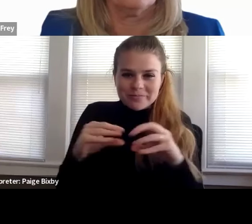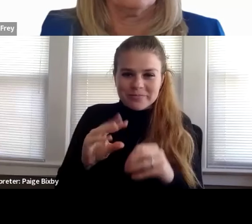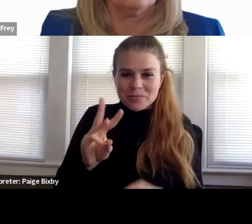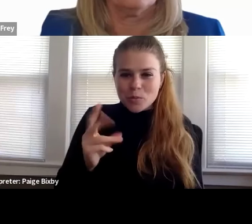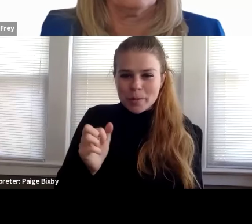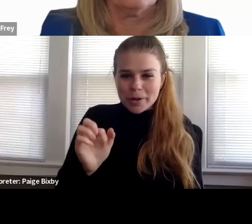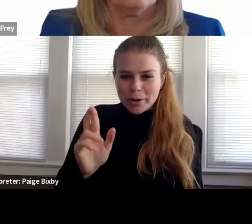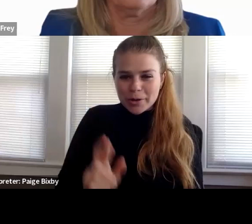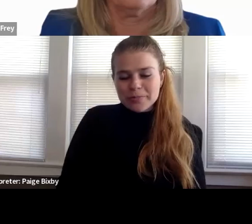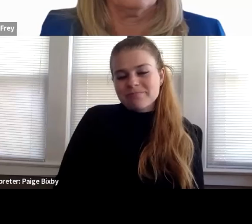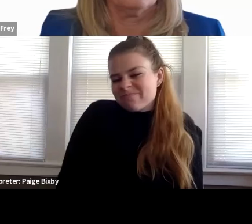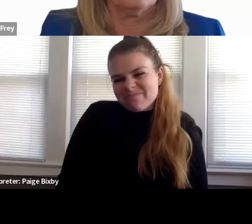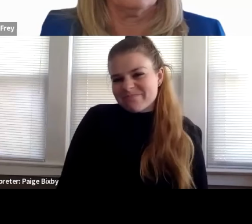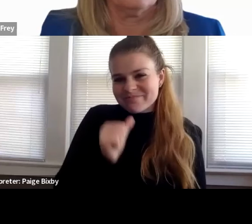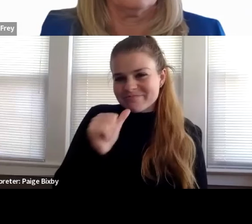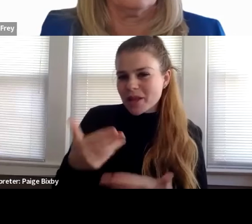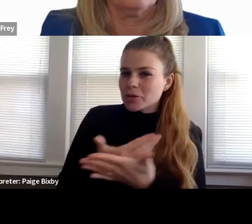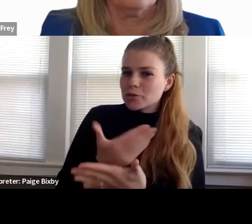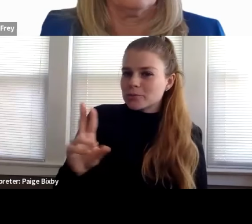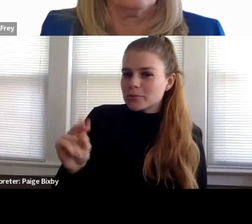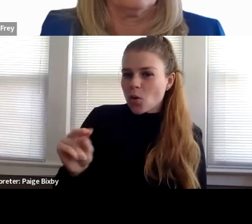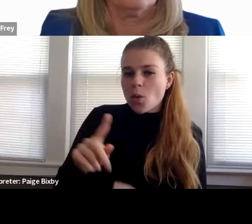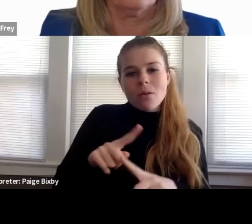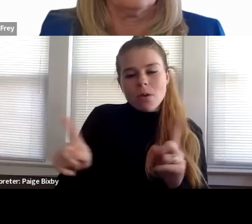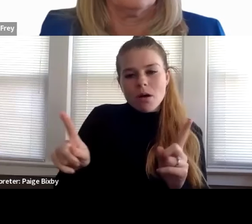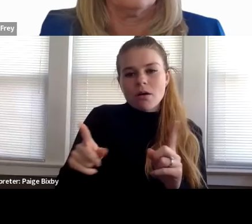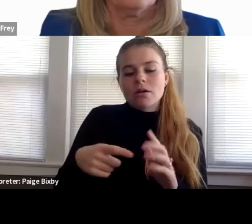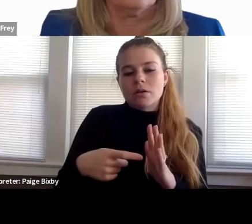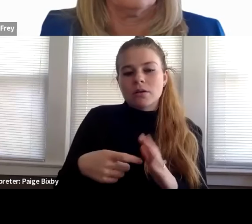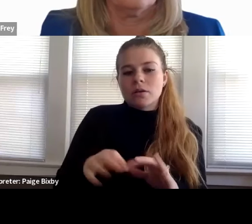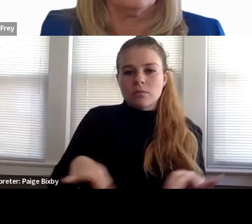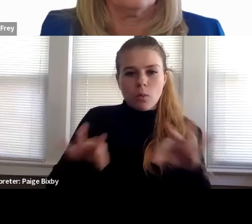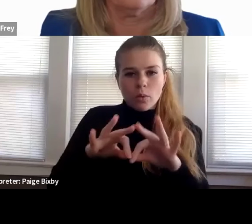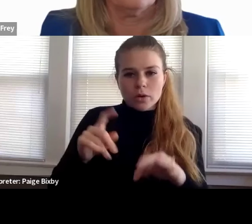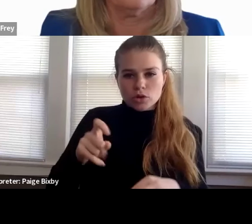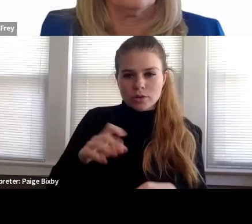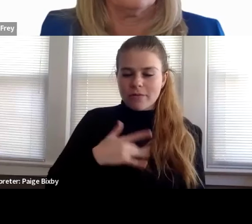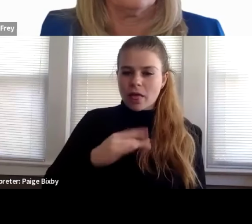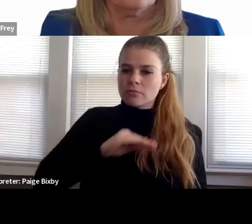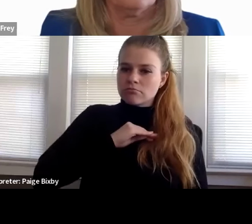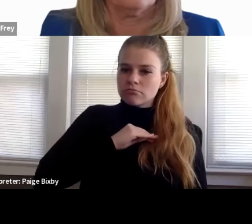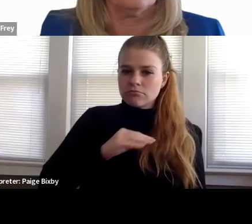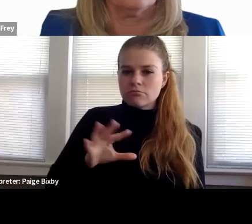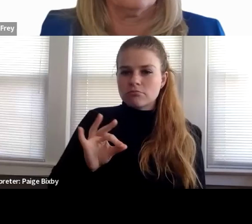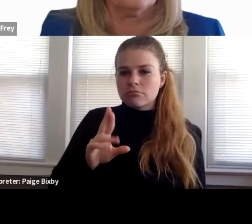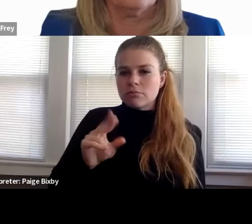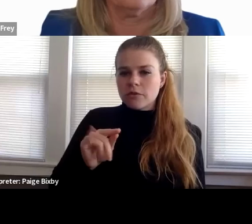So that's not new, but it has to be fulfilling in some way. It has to be effective in some way.